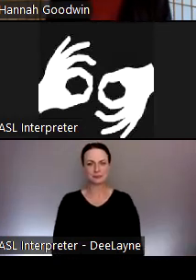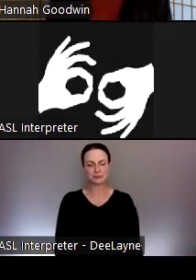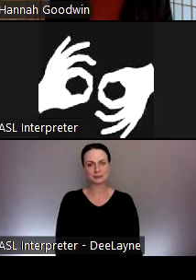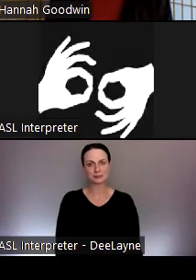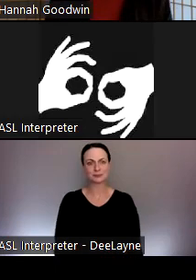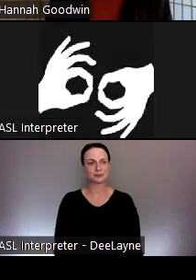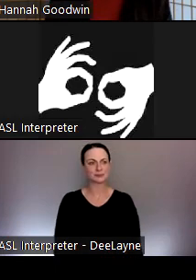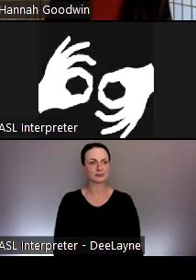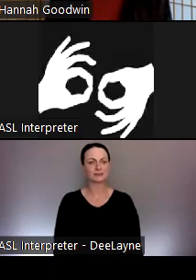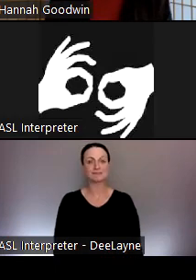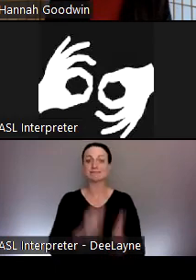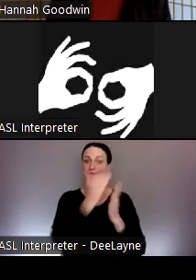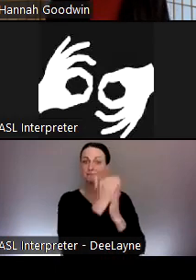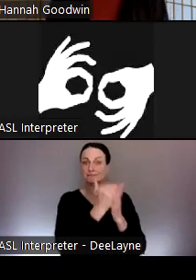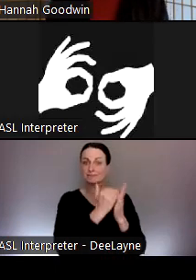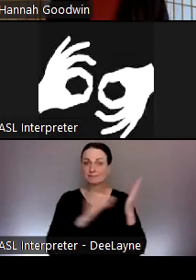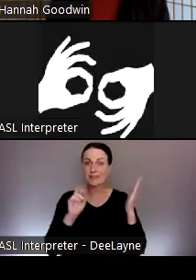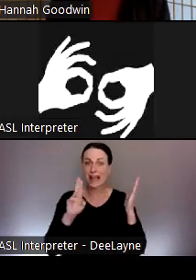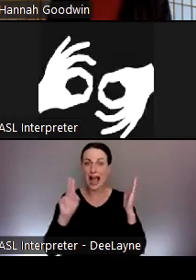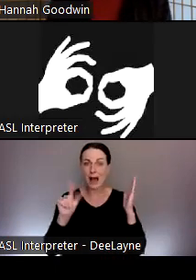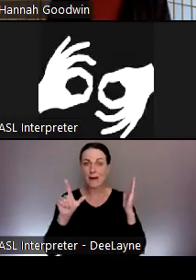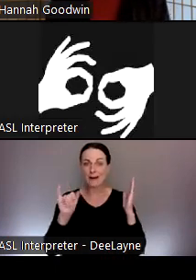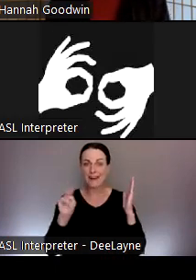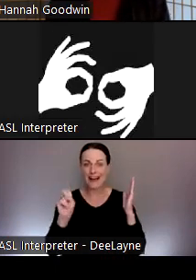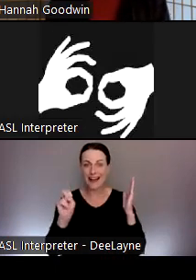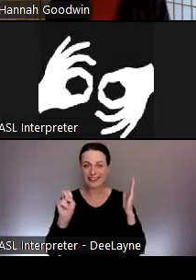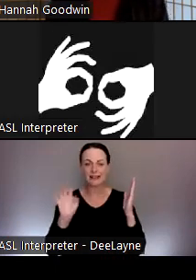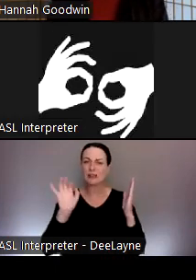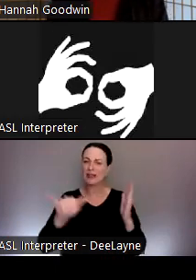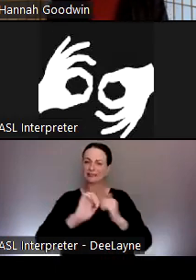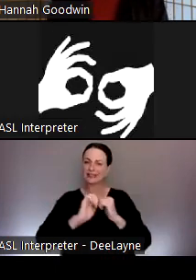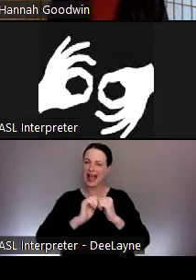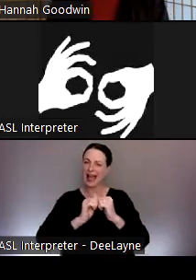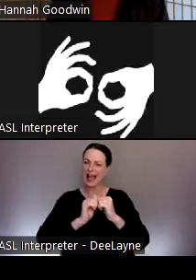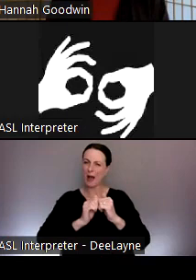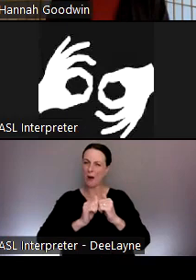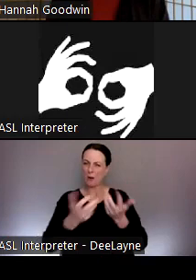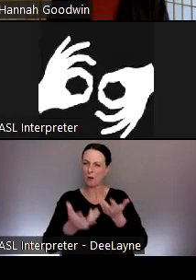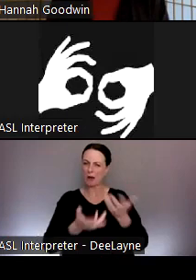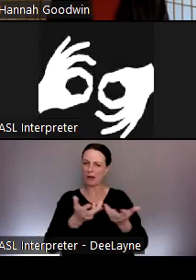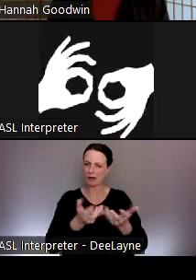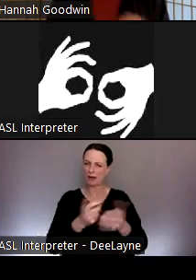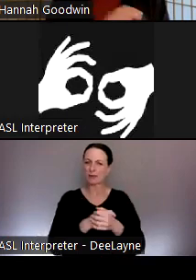The outline is really the how of it. How are you going to accomplish your goals?